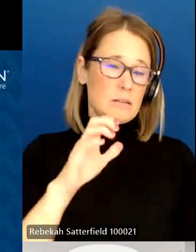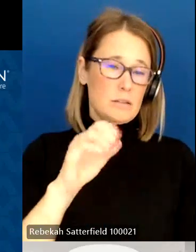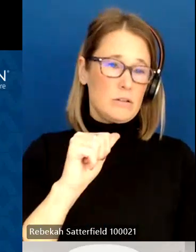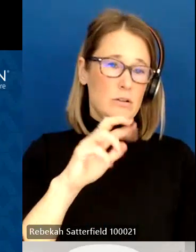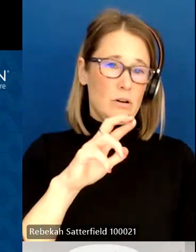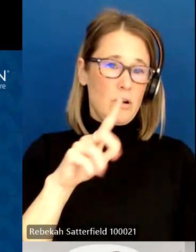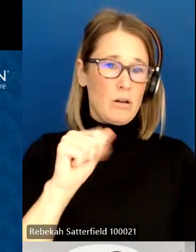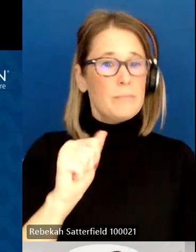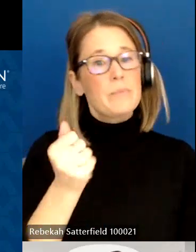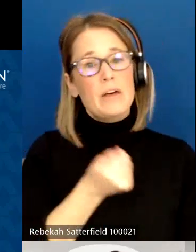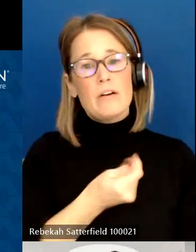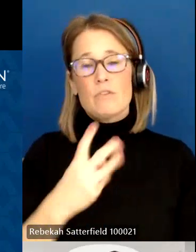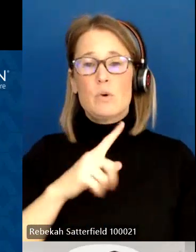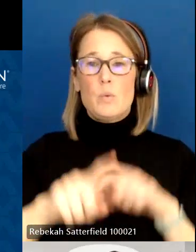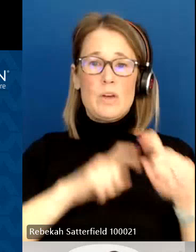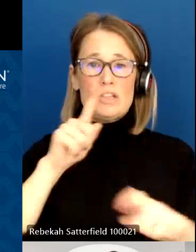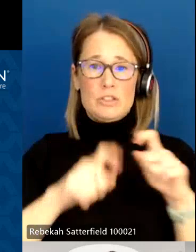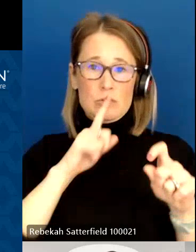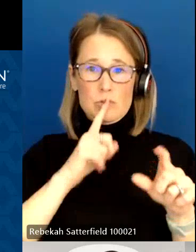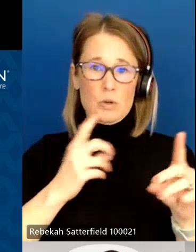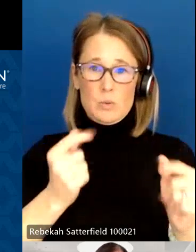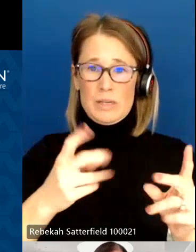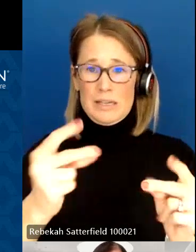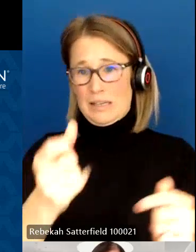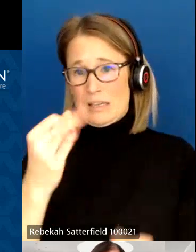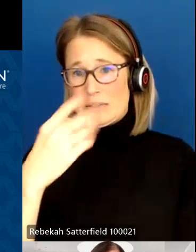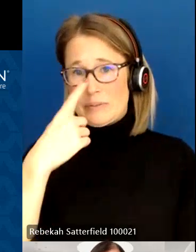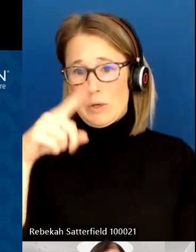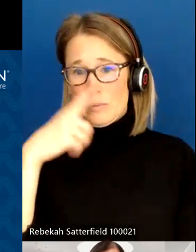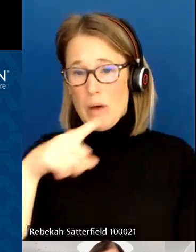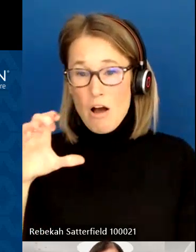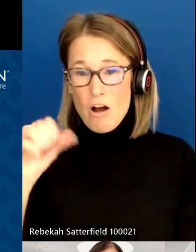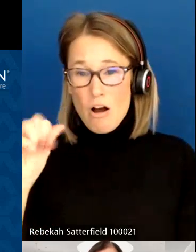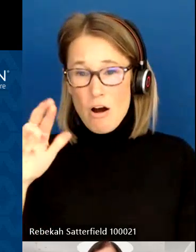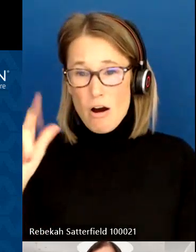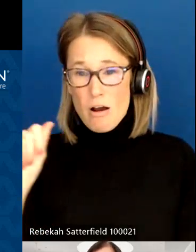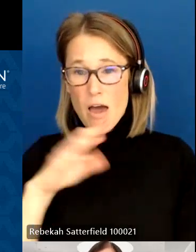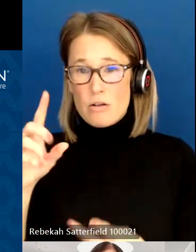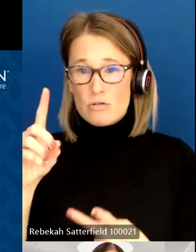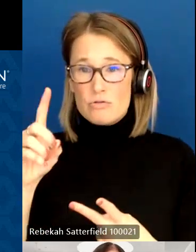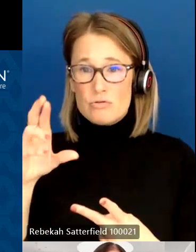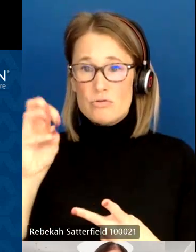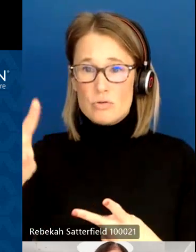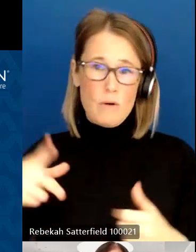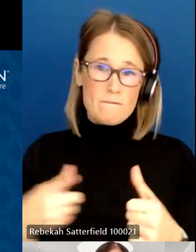lightning round questions if that's okay for Carla and Drew um so first one um uh one of our audience